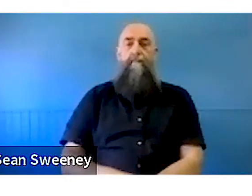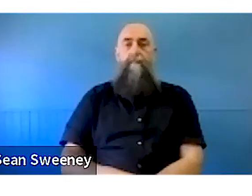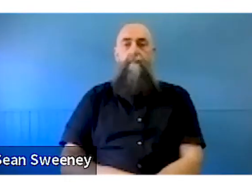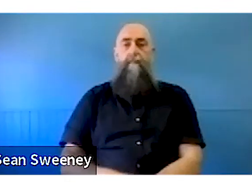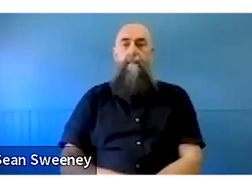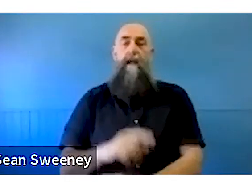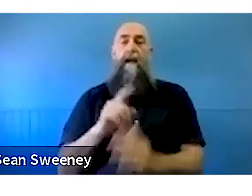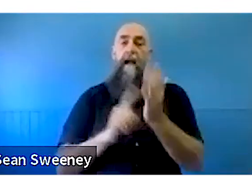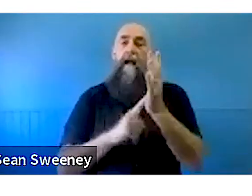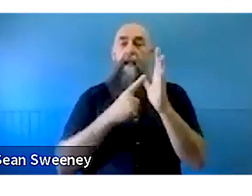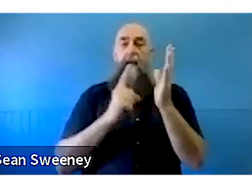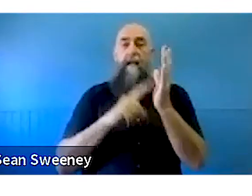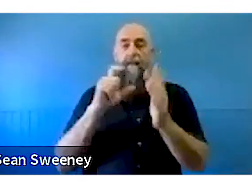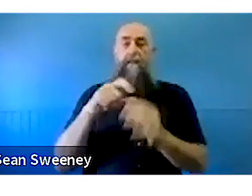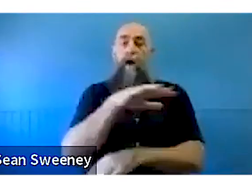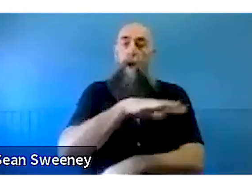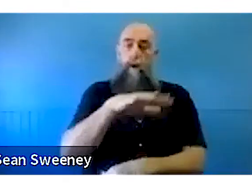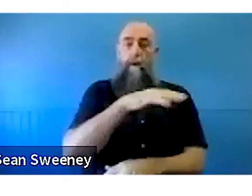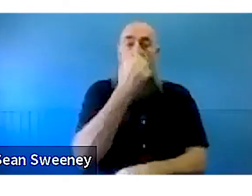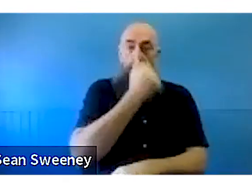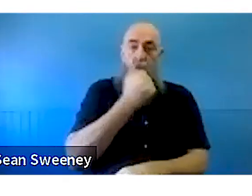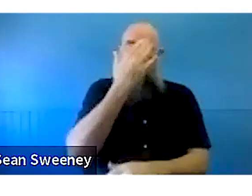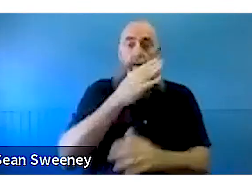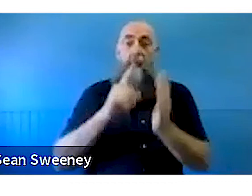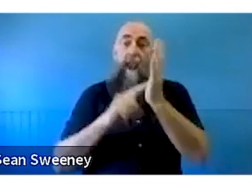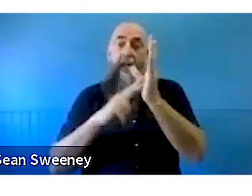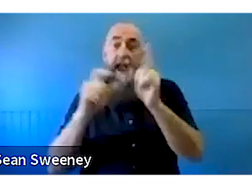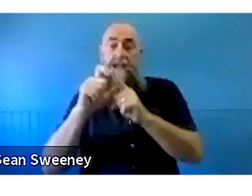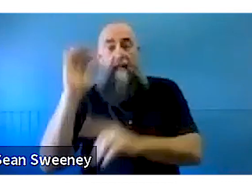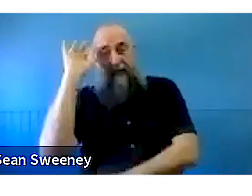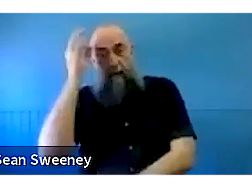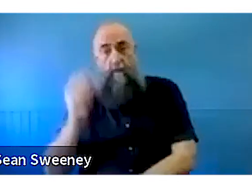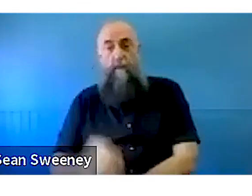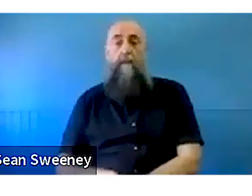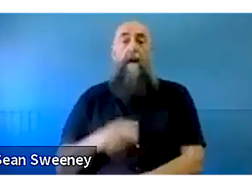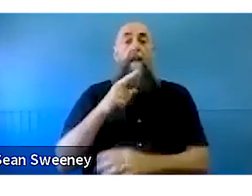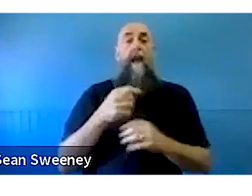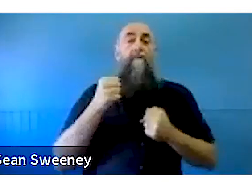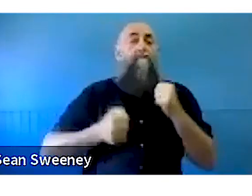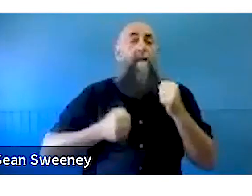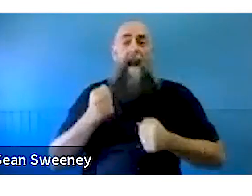They also run kindergartens and programs for elderly people.